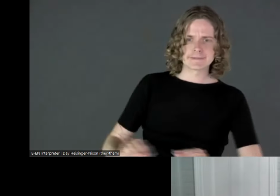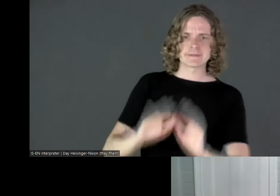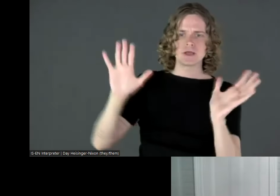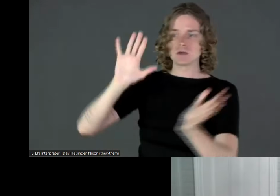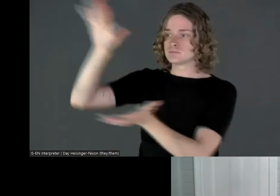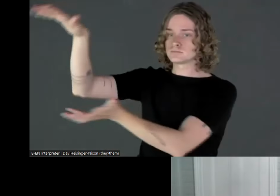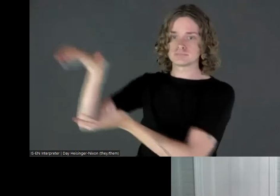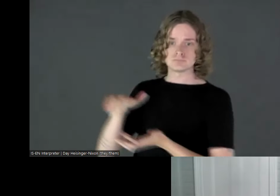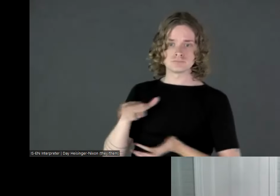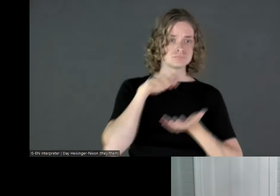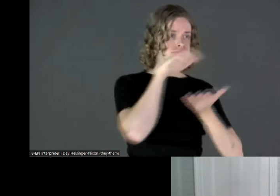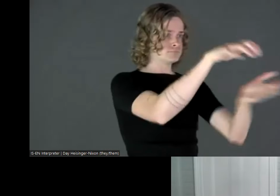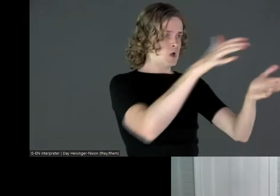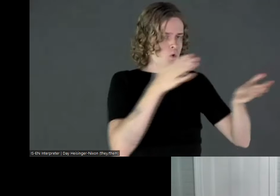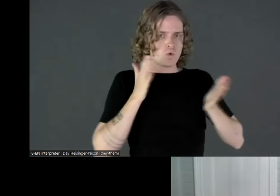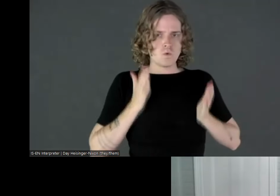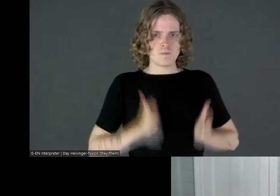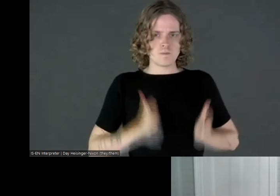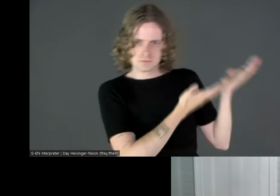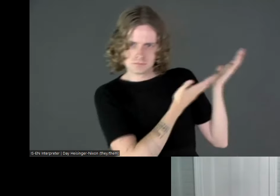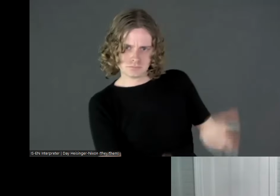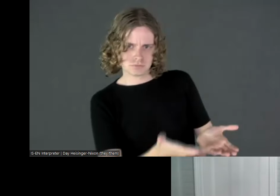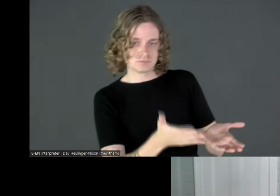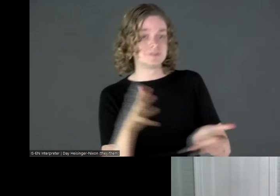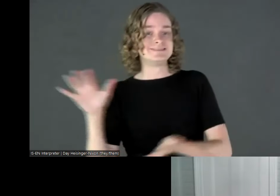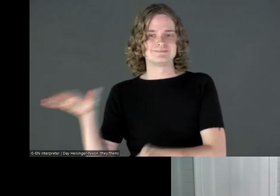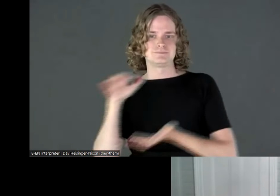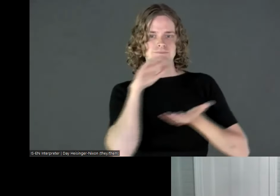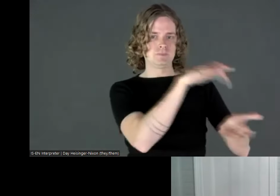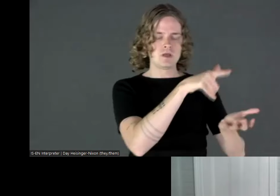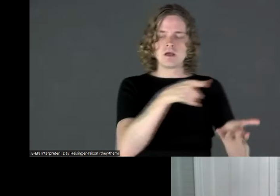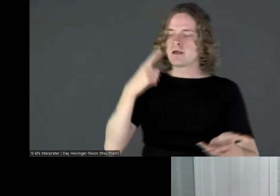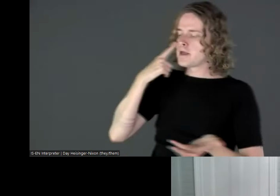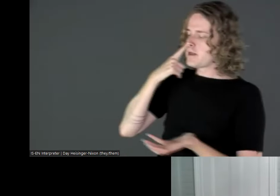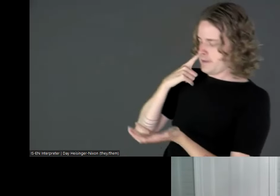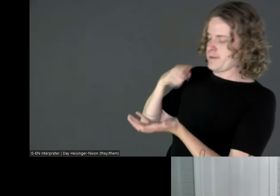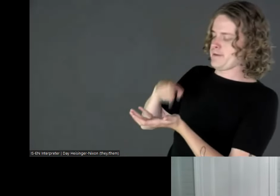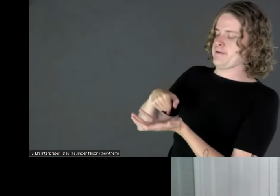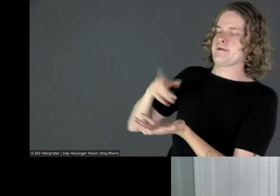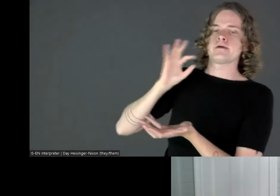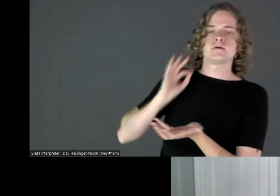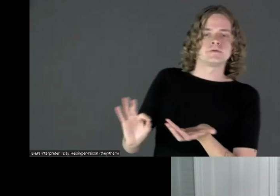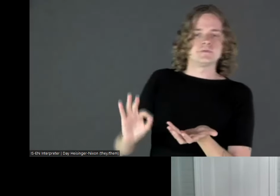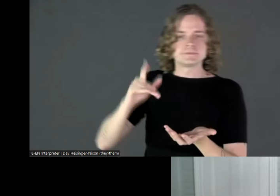actors about where to get different types of support. You will see in the more detailed plan